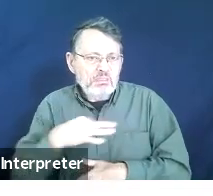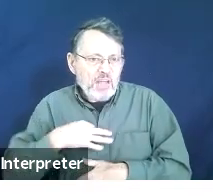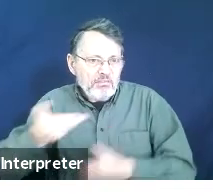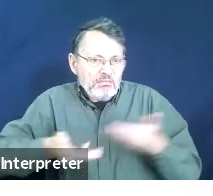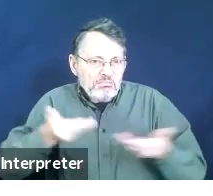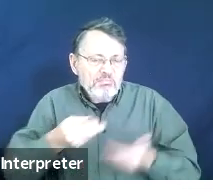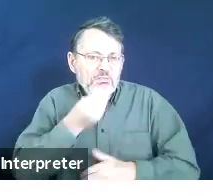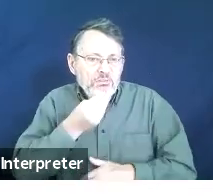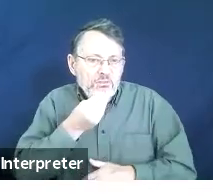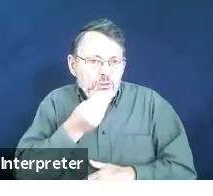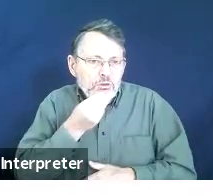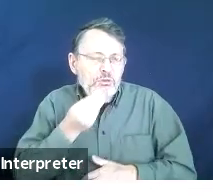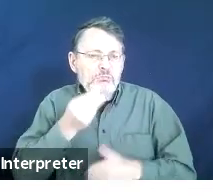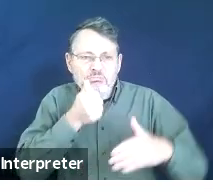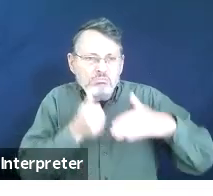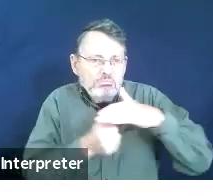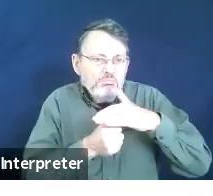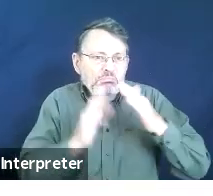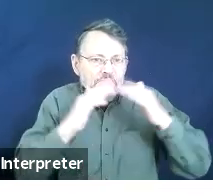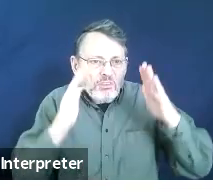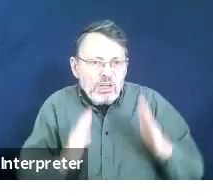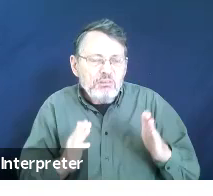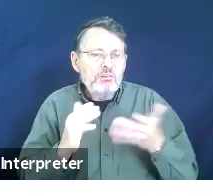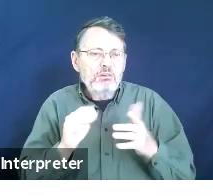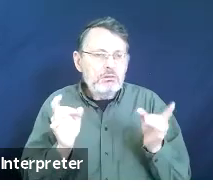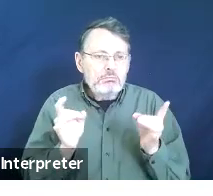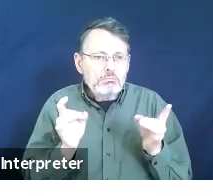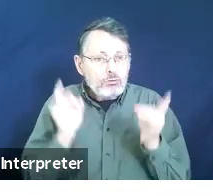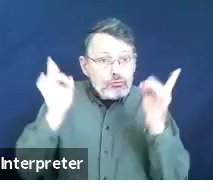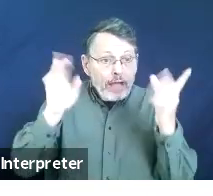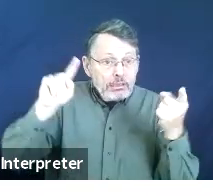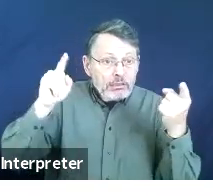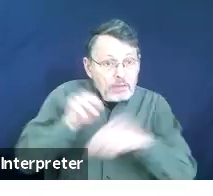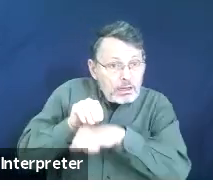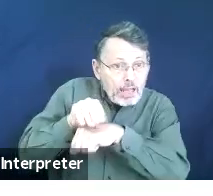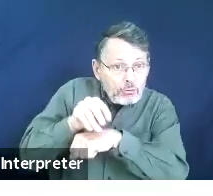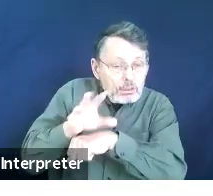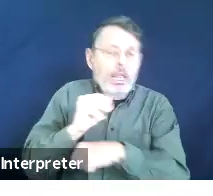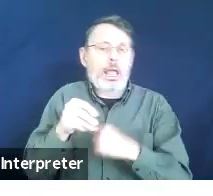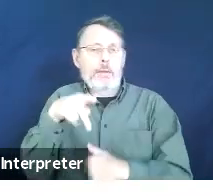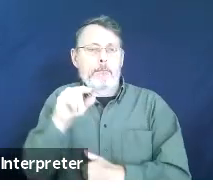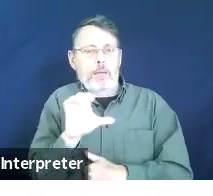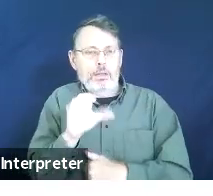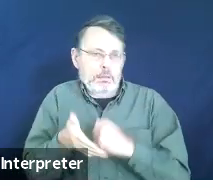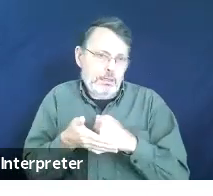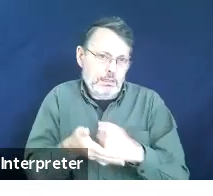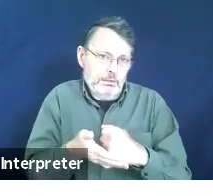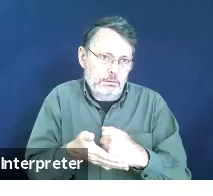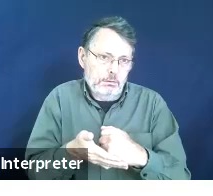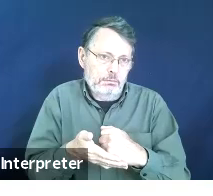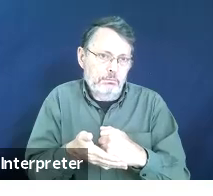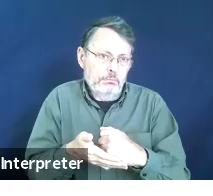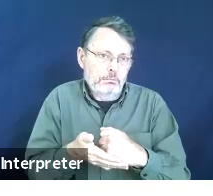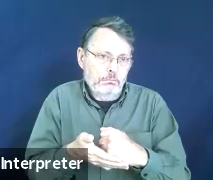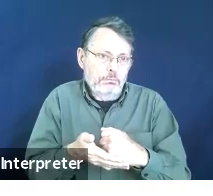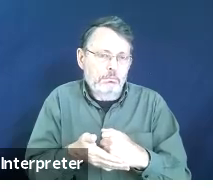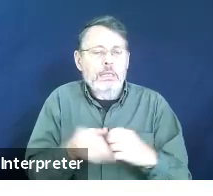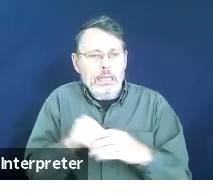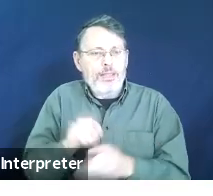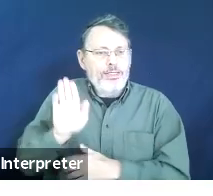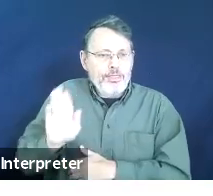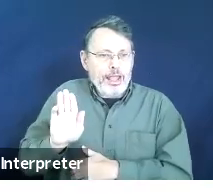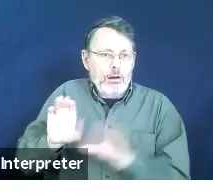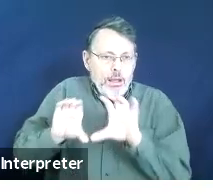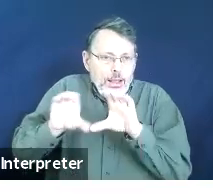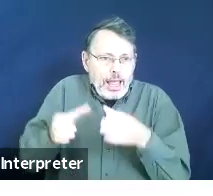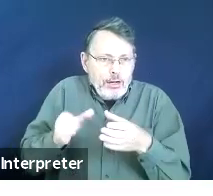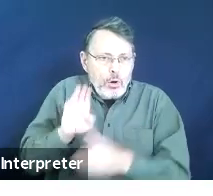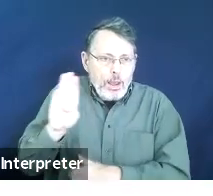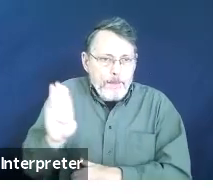crisis counseling and public assistance in their Category B emergency protective